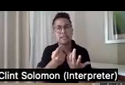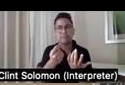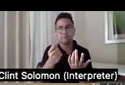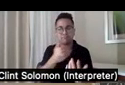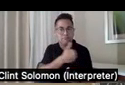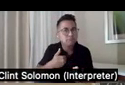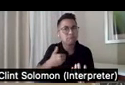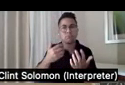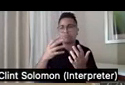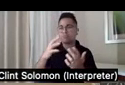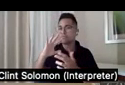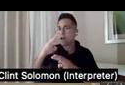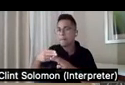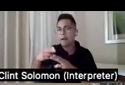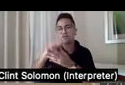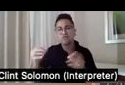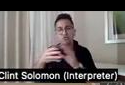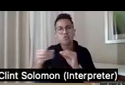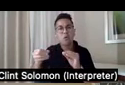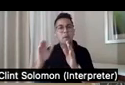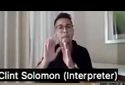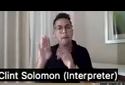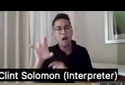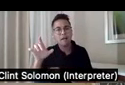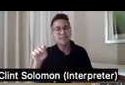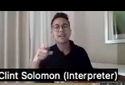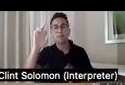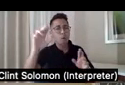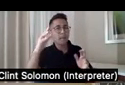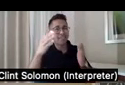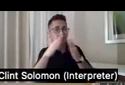hope that the general educator might inform us about the curriculum and materials that could